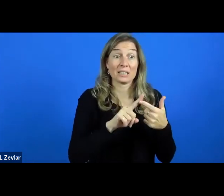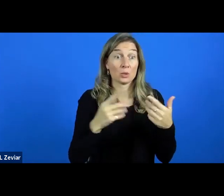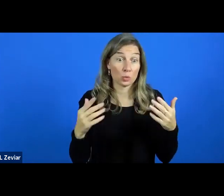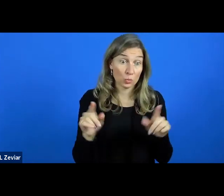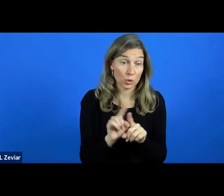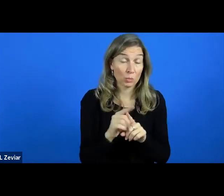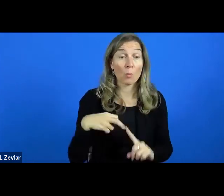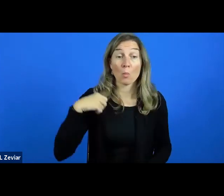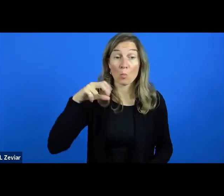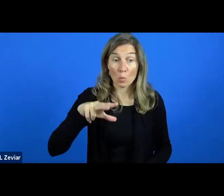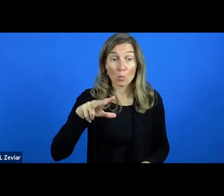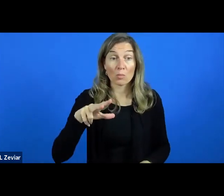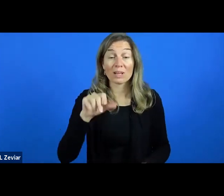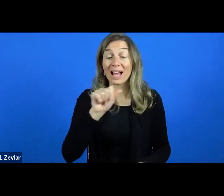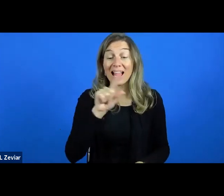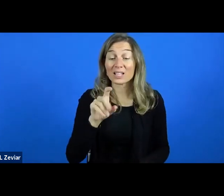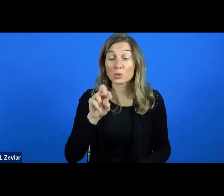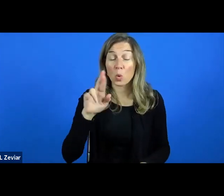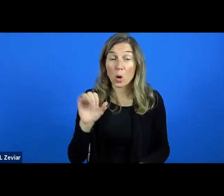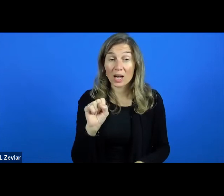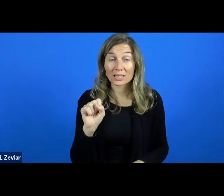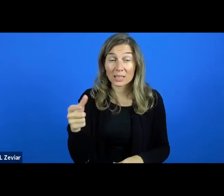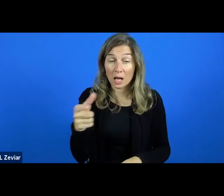in Azores island, again, founded by ERDF.